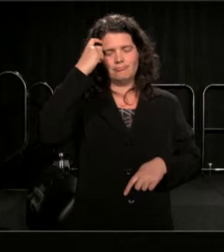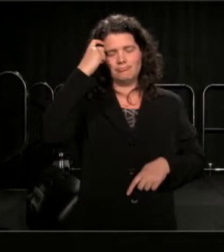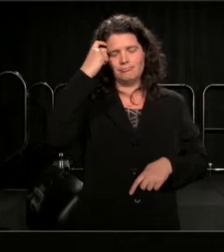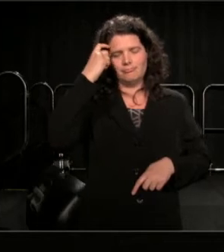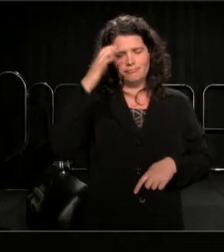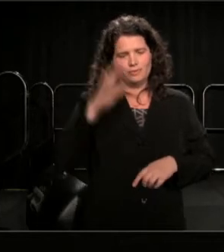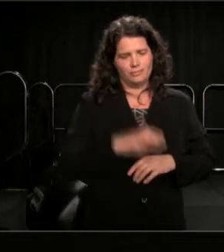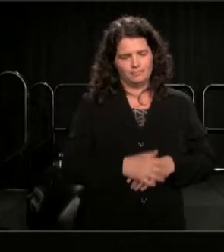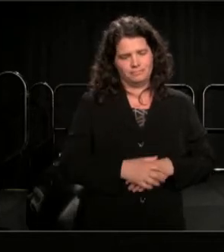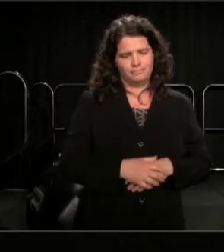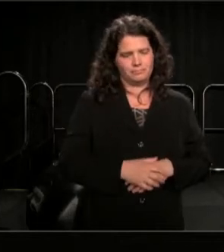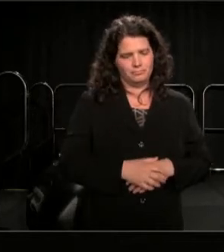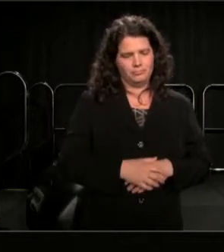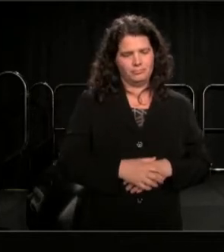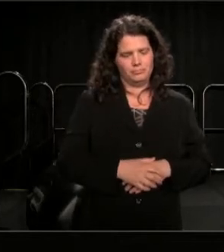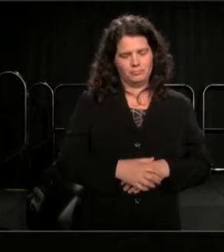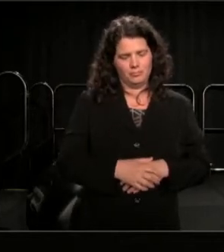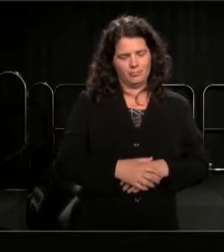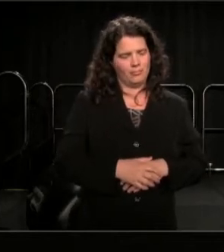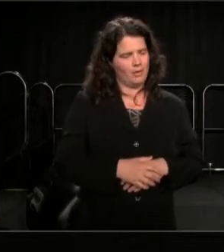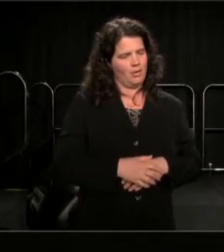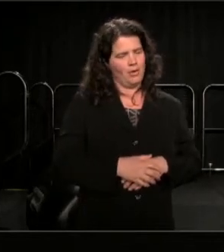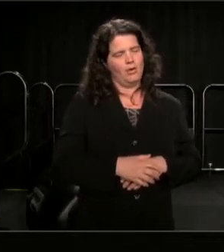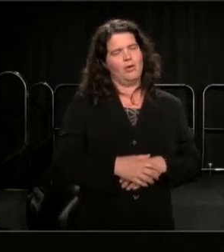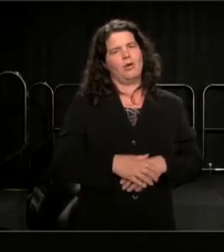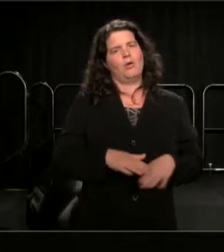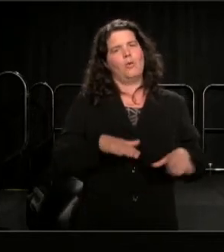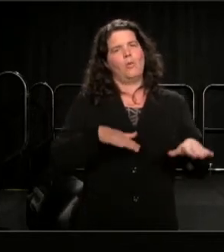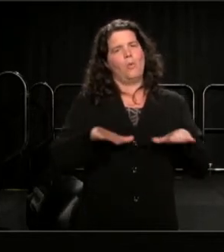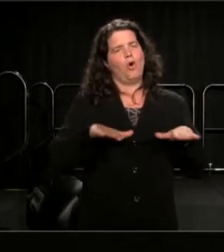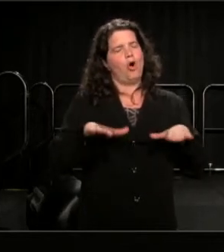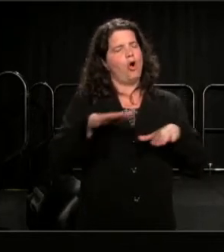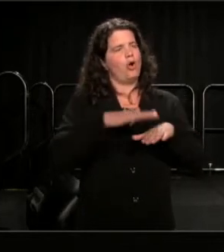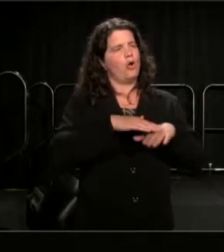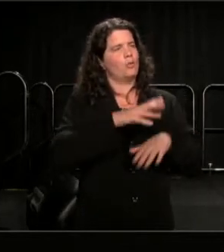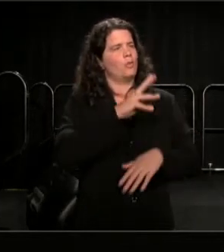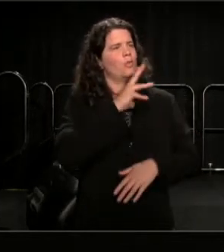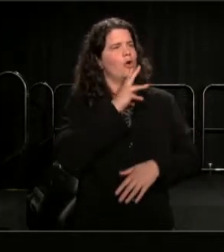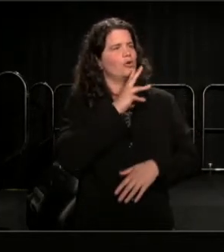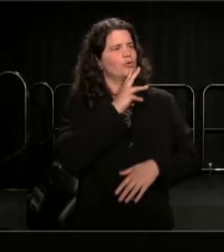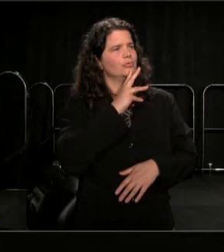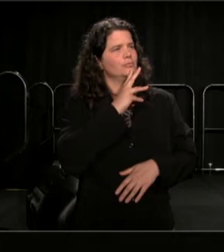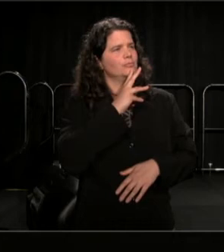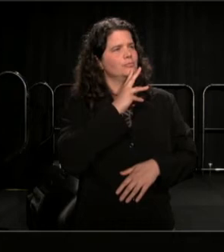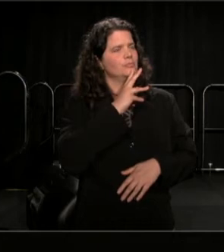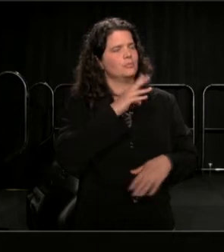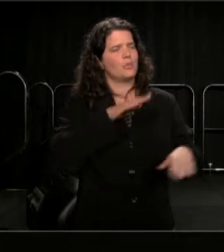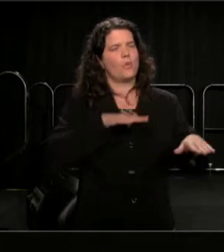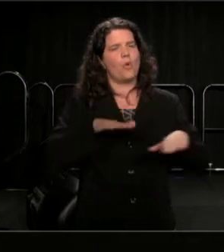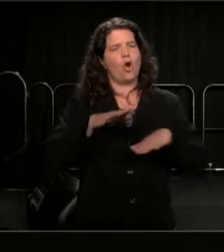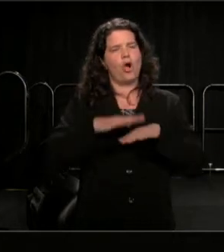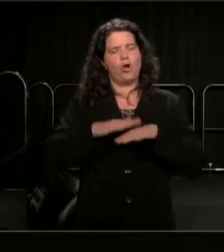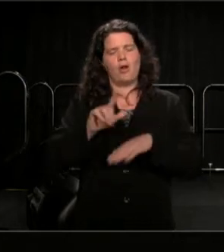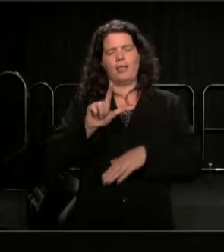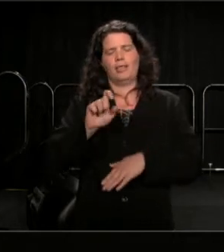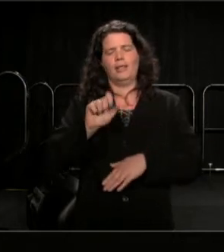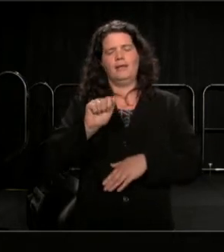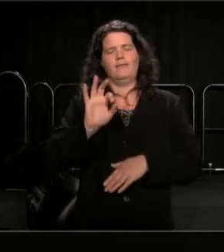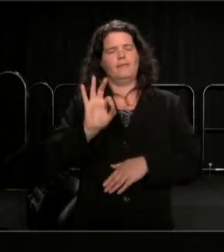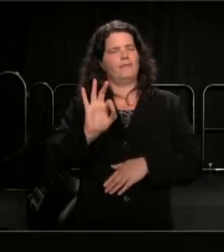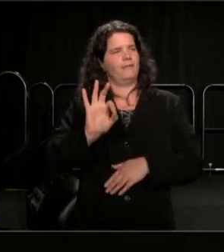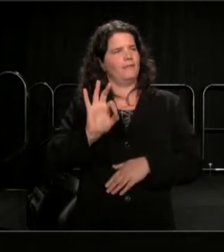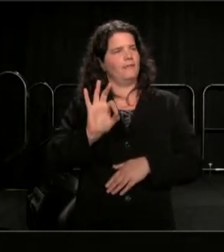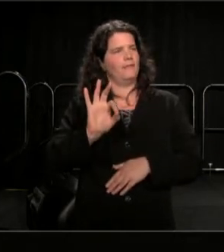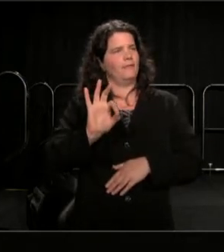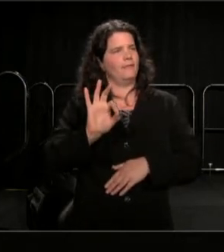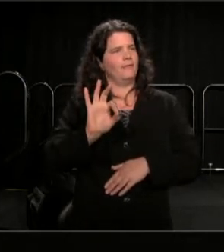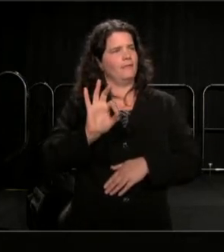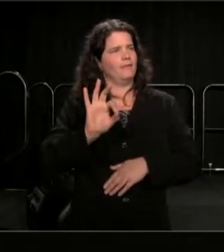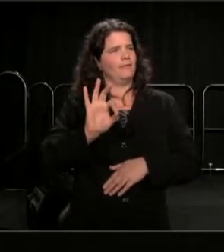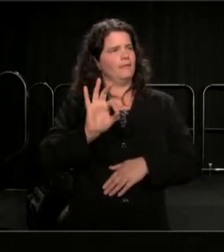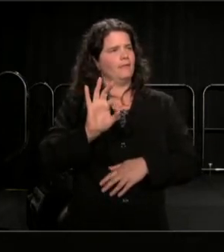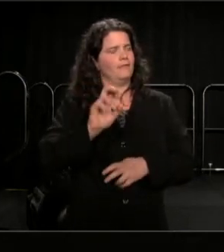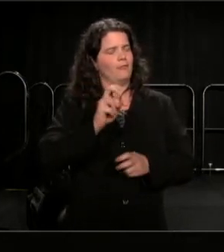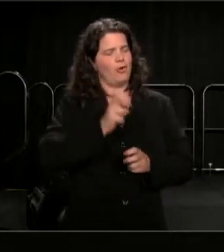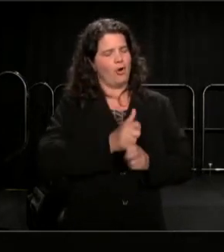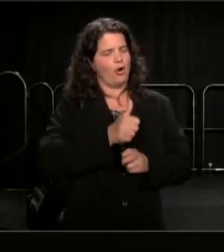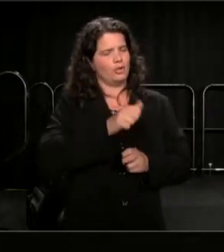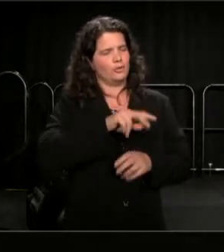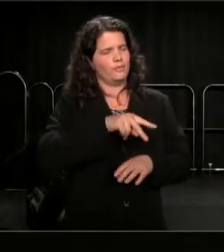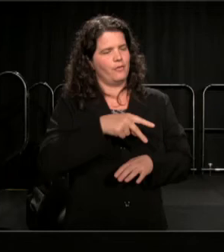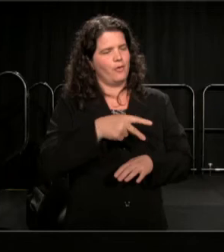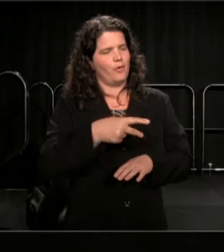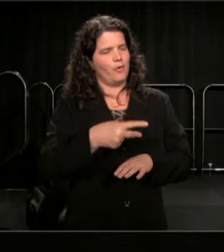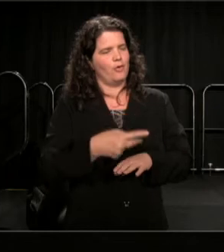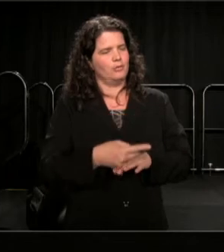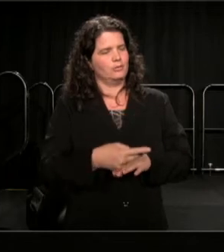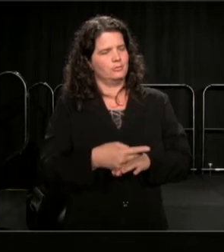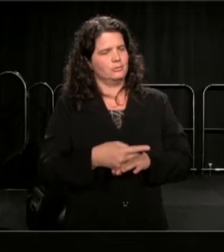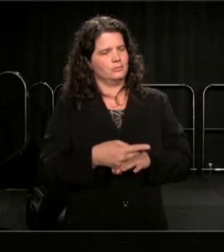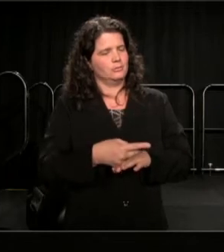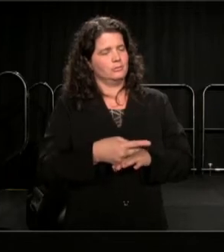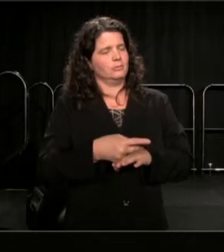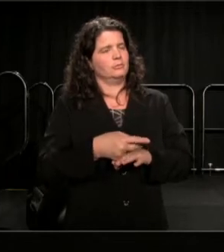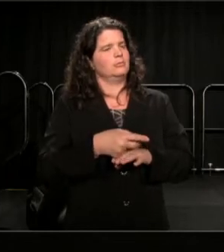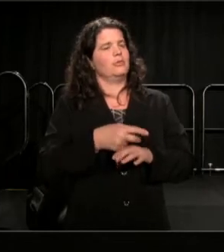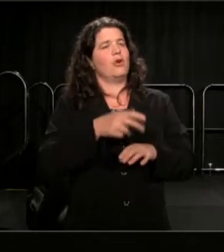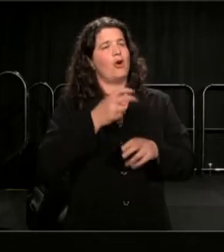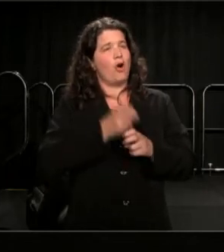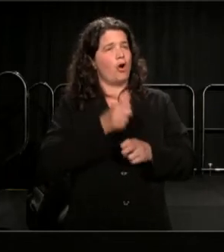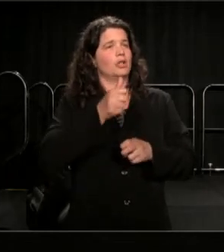"Walk on water, walk on a leaf, hardest of all, is walk in grief."